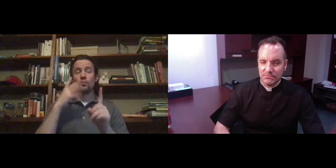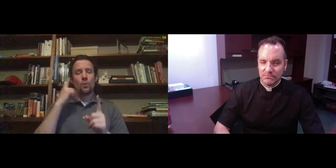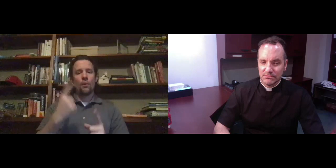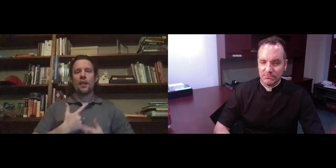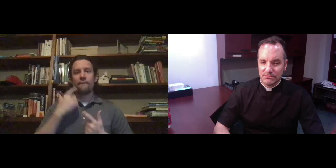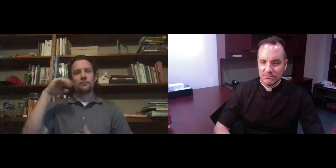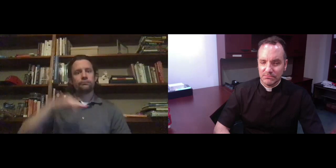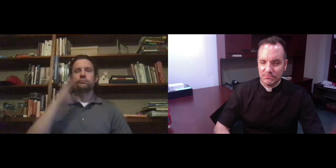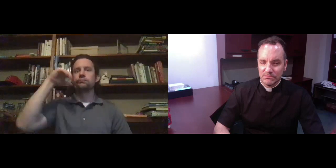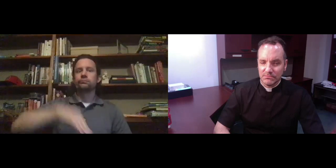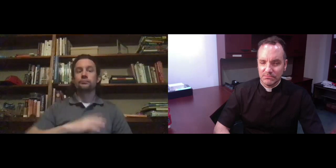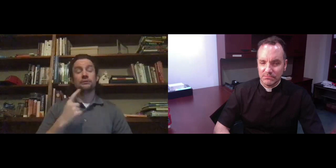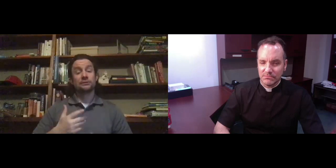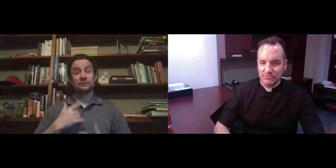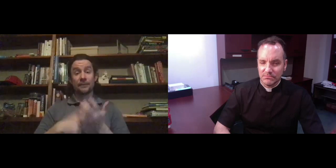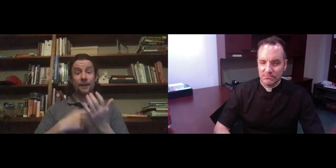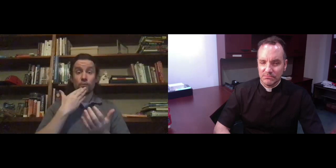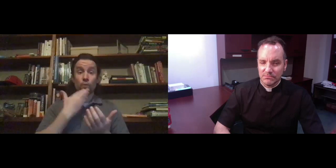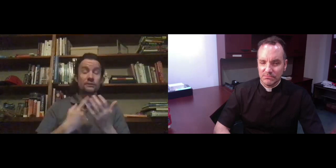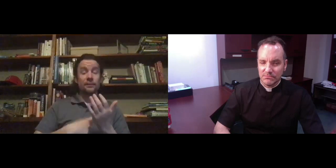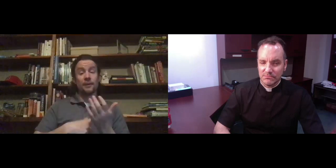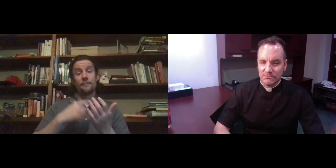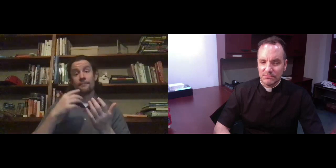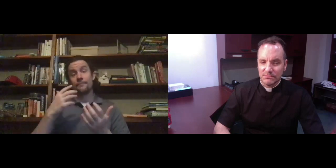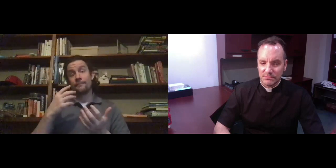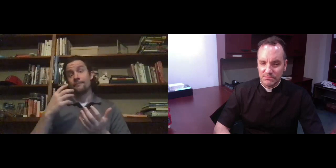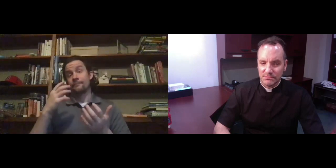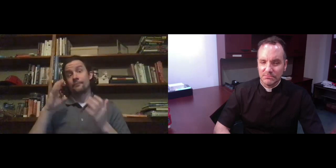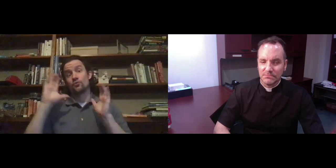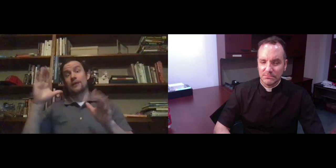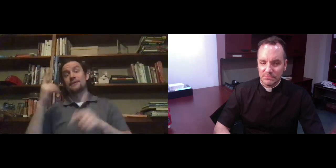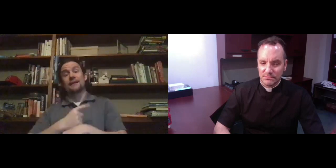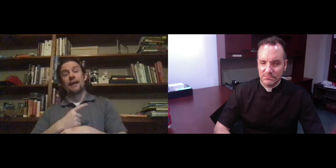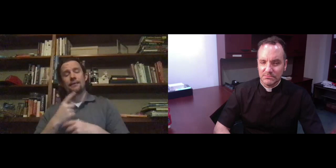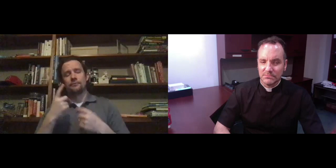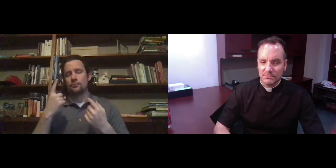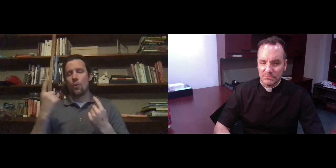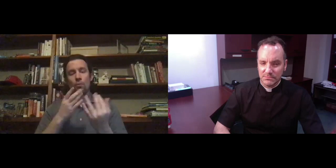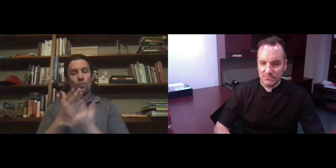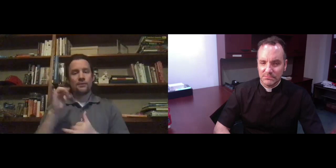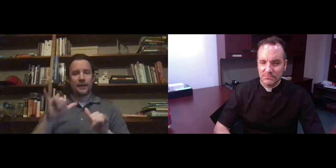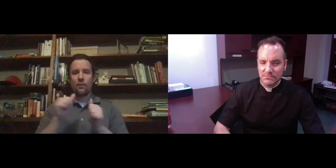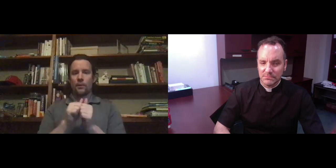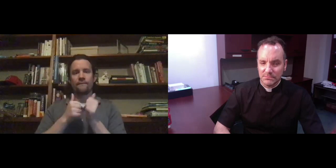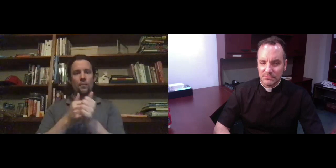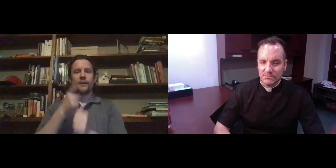important to take it one step at a time. Life is a roller coaster that is filled with ups and downs. There's good days, there's great days and